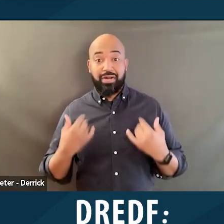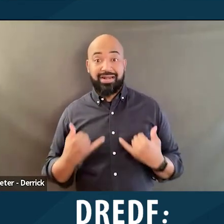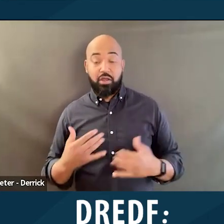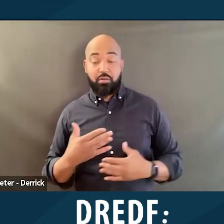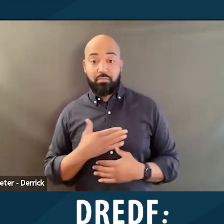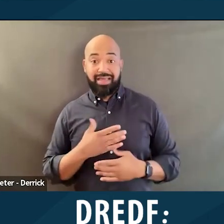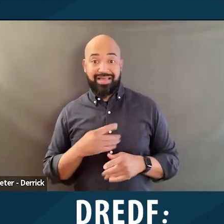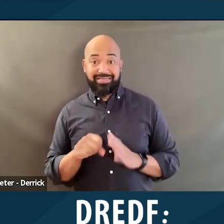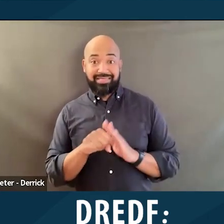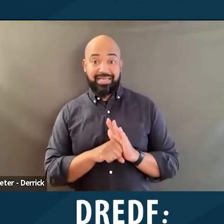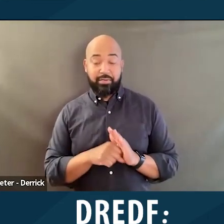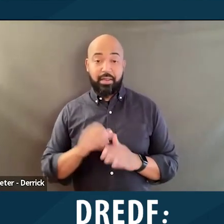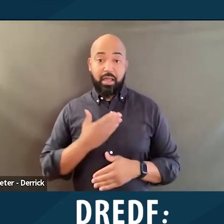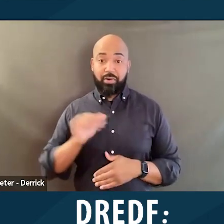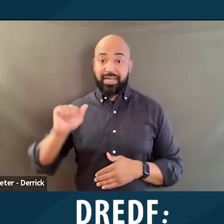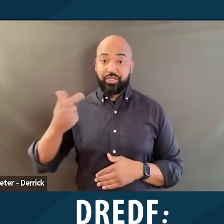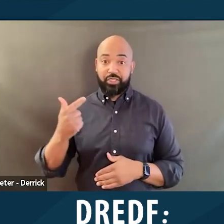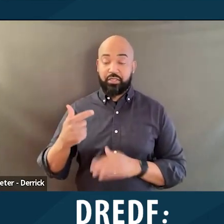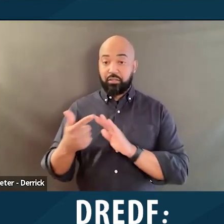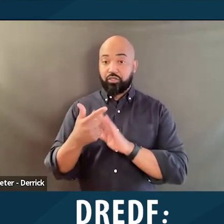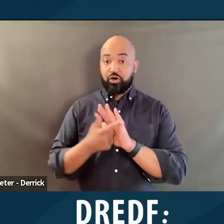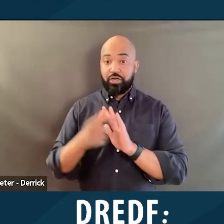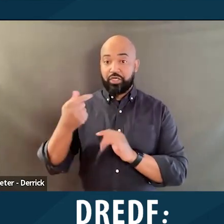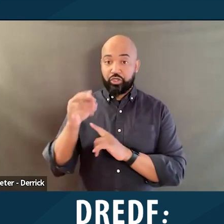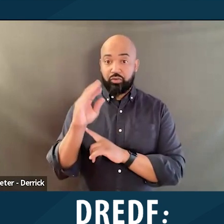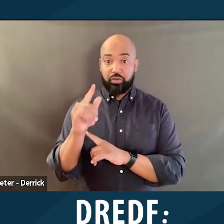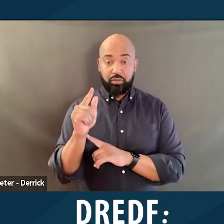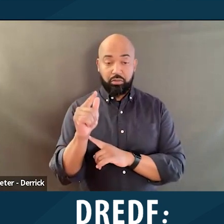our Attorney General is not exactly on the same page as our Governor.